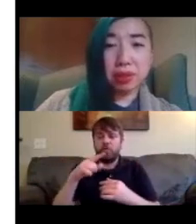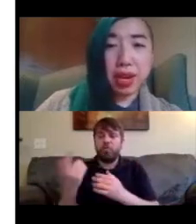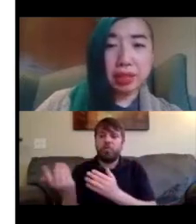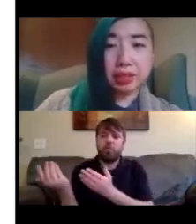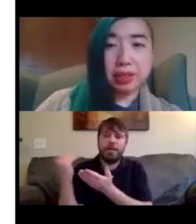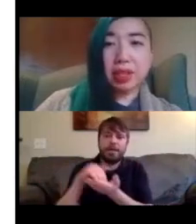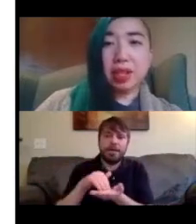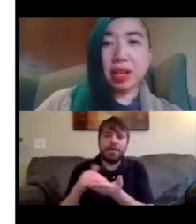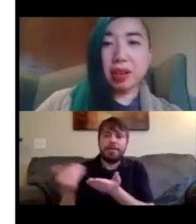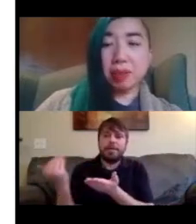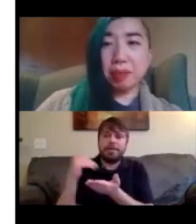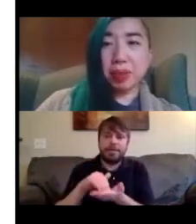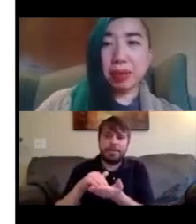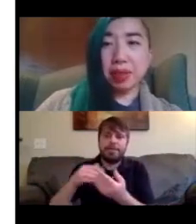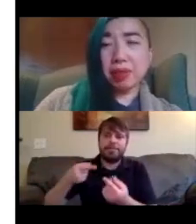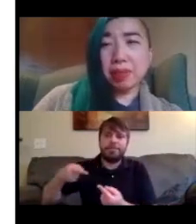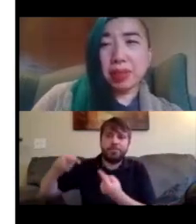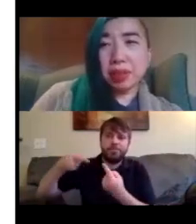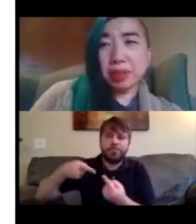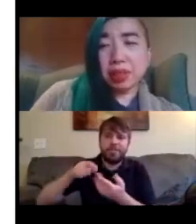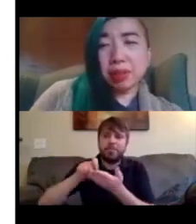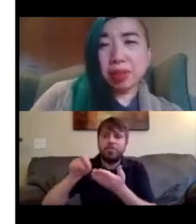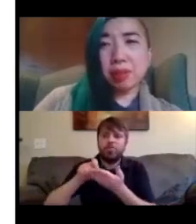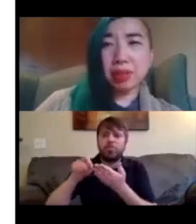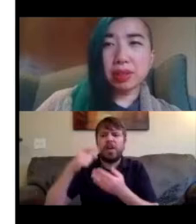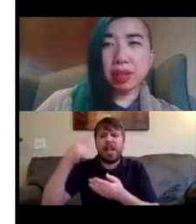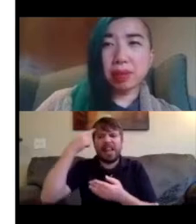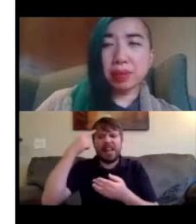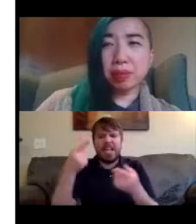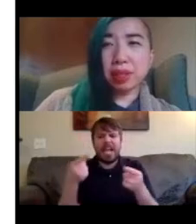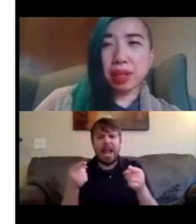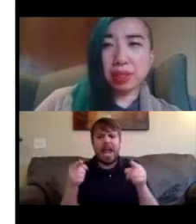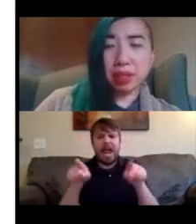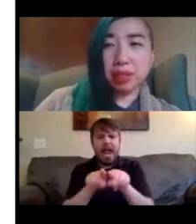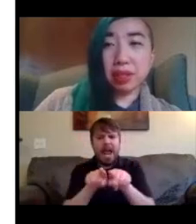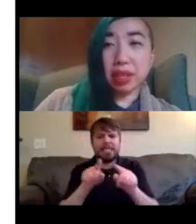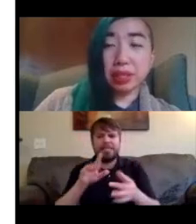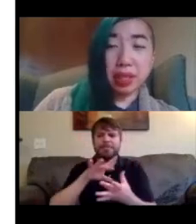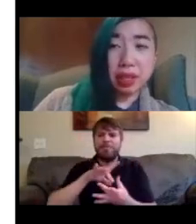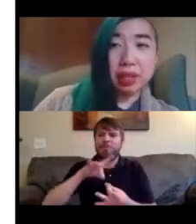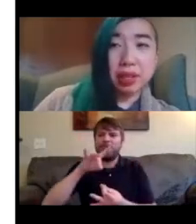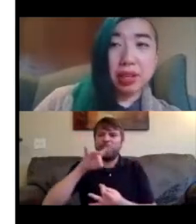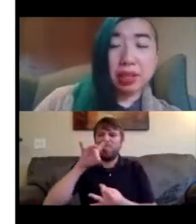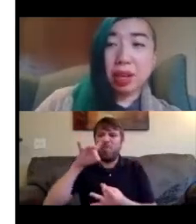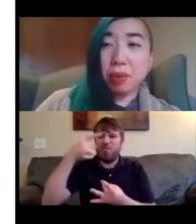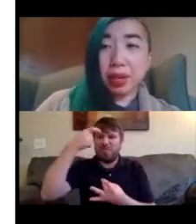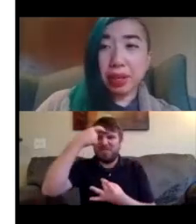write? Think of them as ghosts, think of them as something that's like there but not quite there,